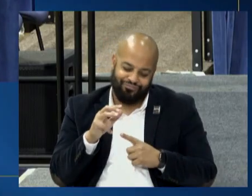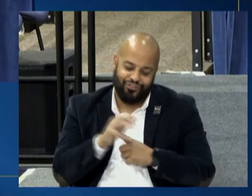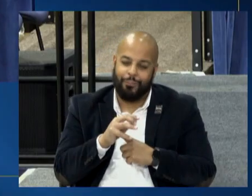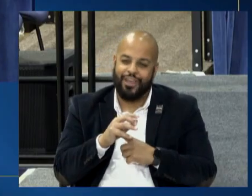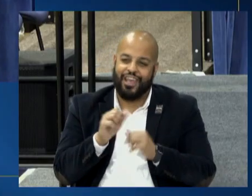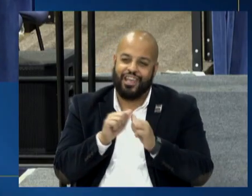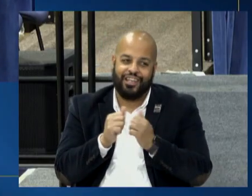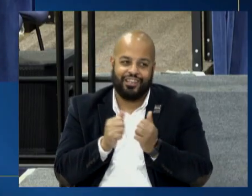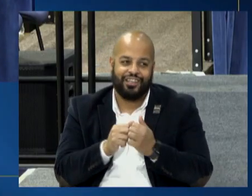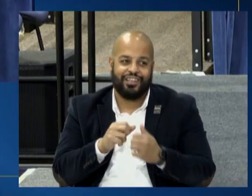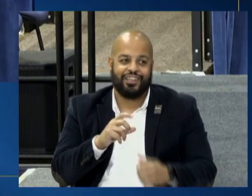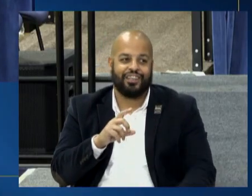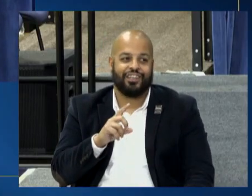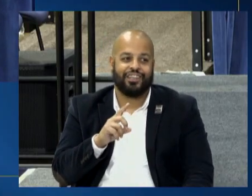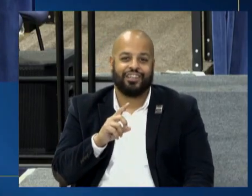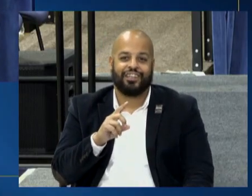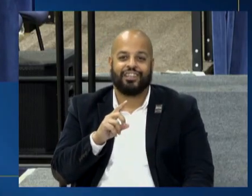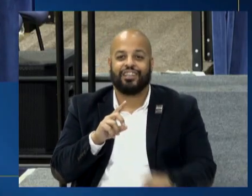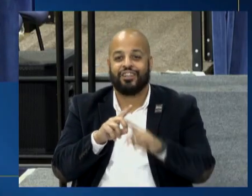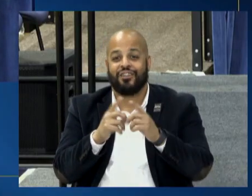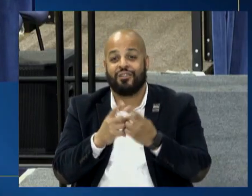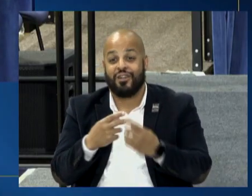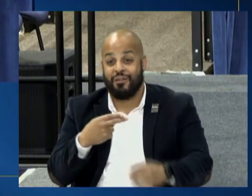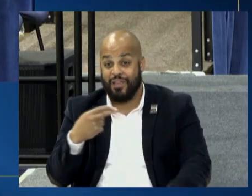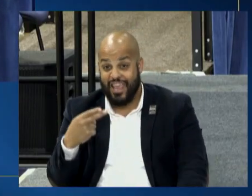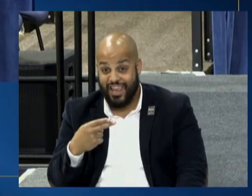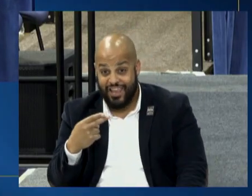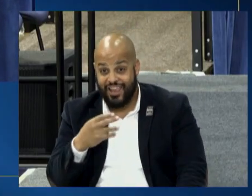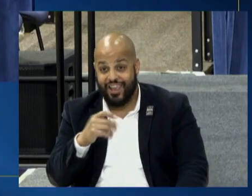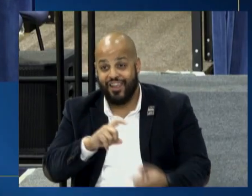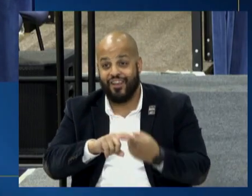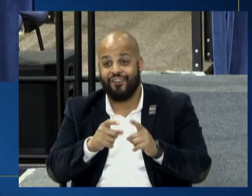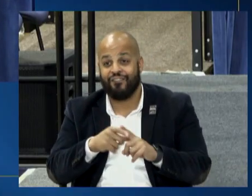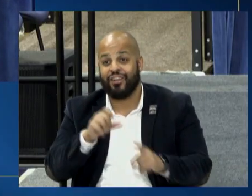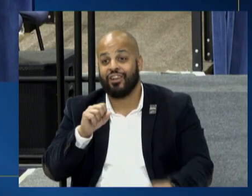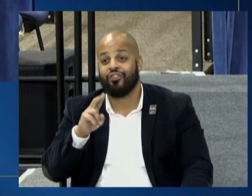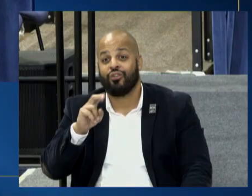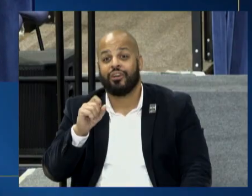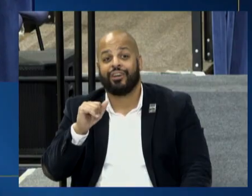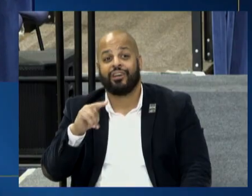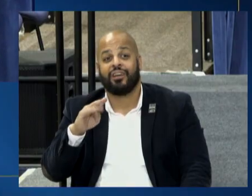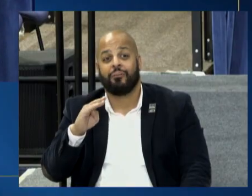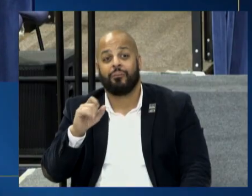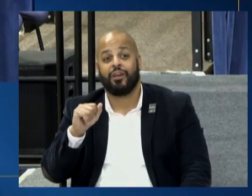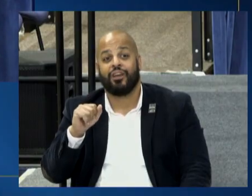ARPA-H. And a good friend, Dr. Susan Monarez, who's been a long-time supporter and partner of